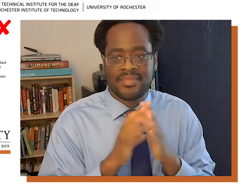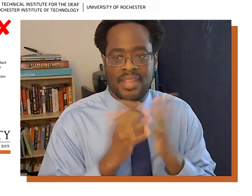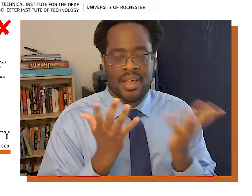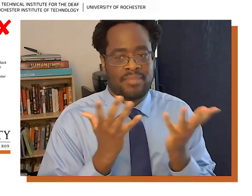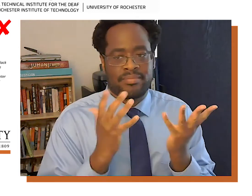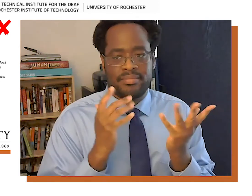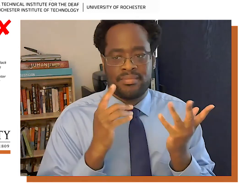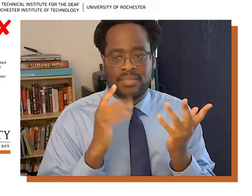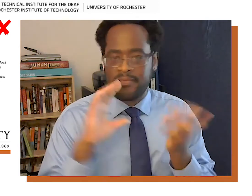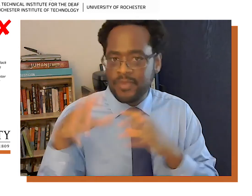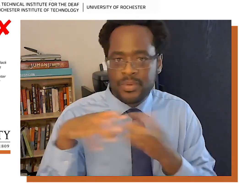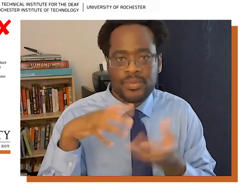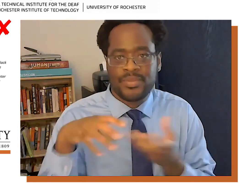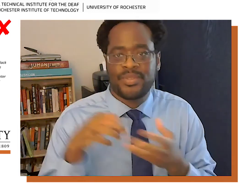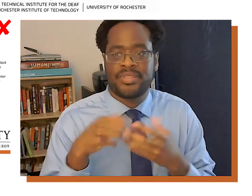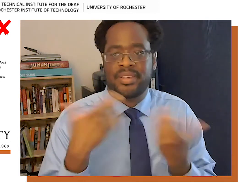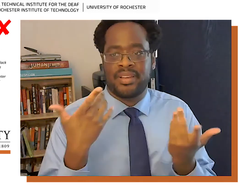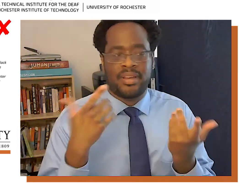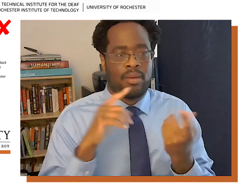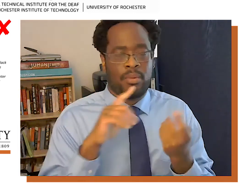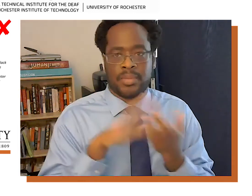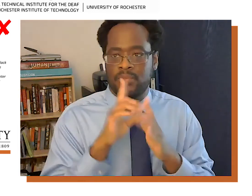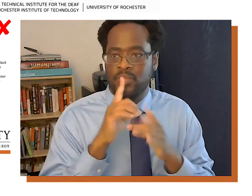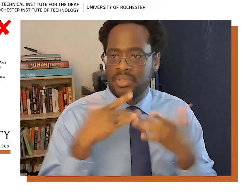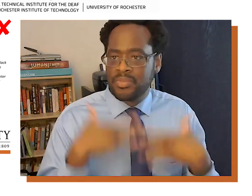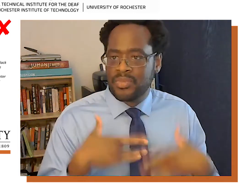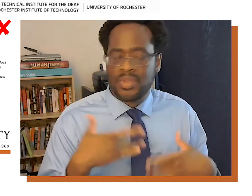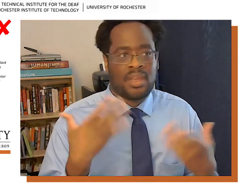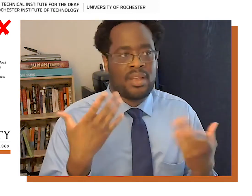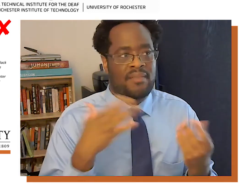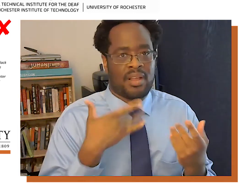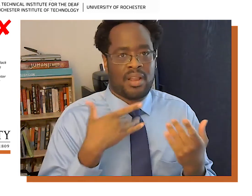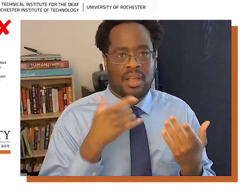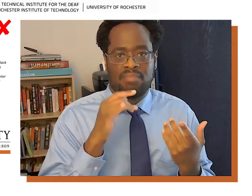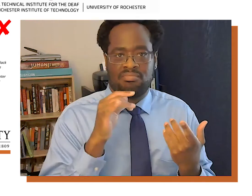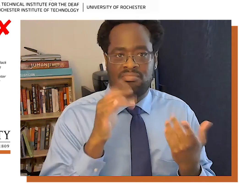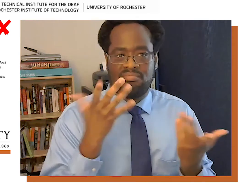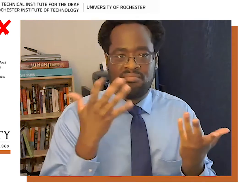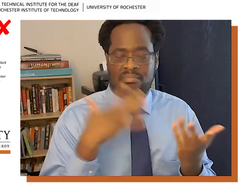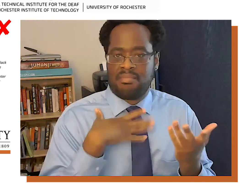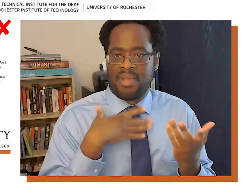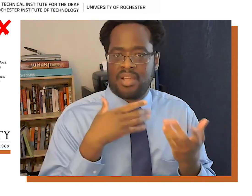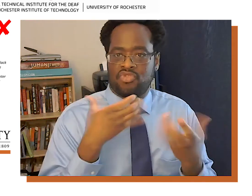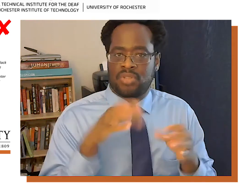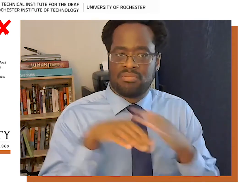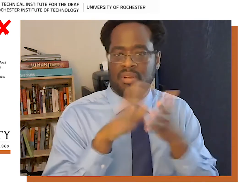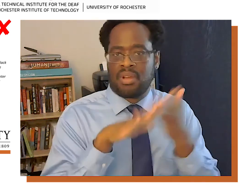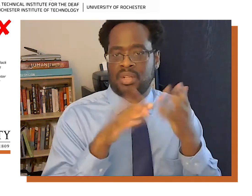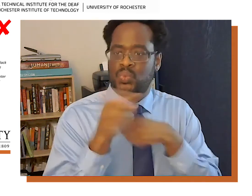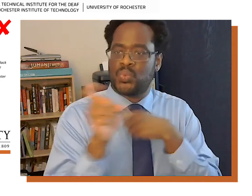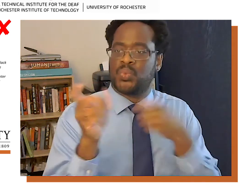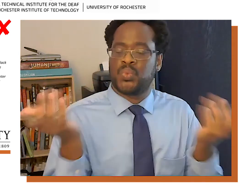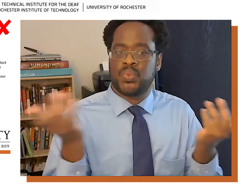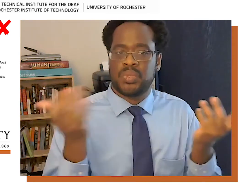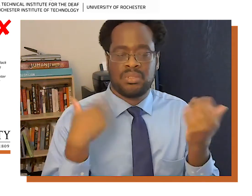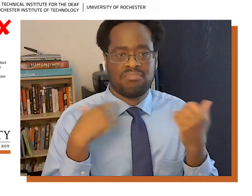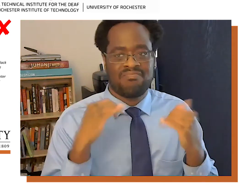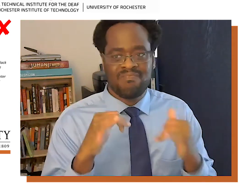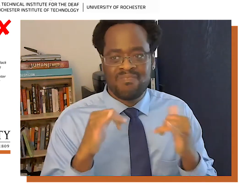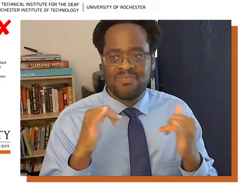so from that, I was confused. It was unexpected. I felt a little bit depressed seeing those scores, and I felt like my chance of getting into college